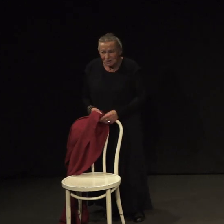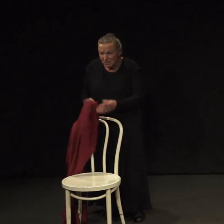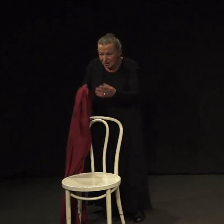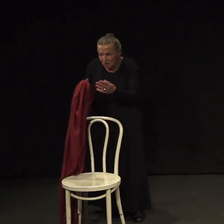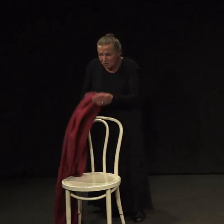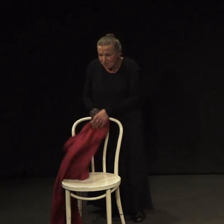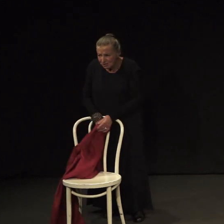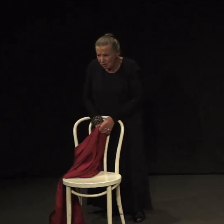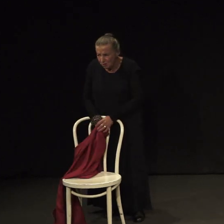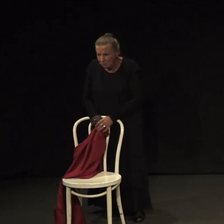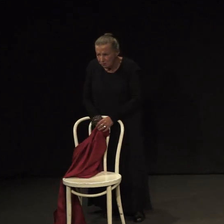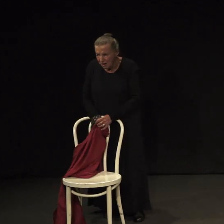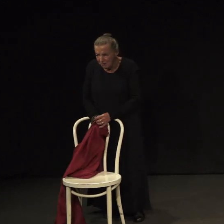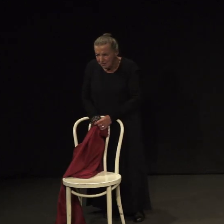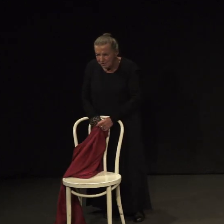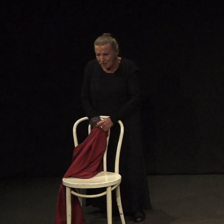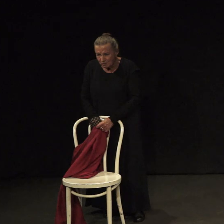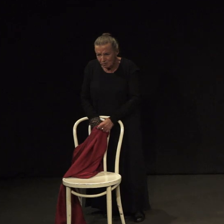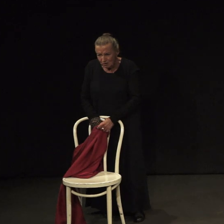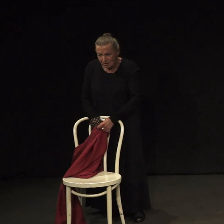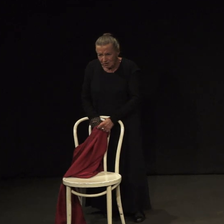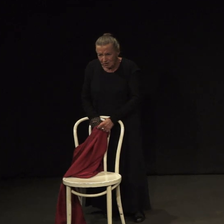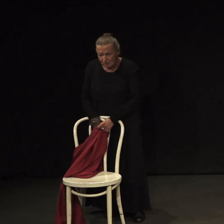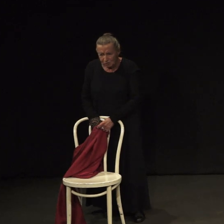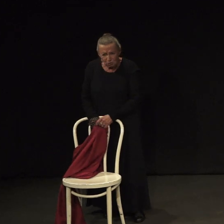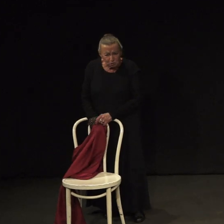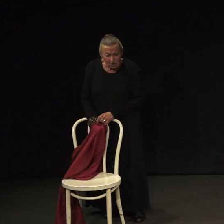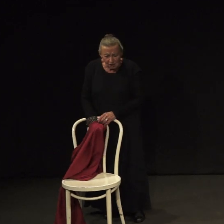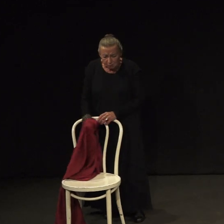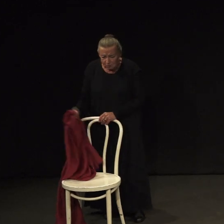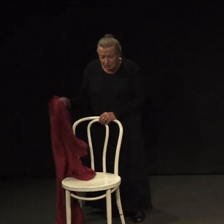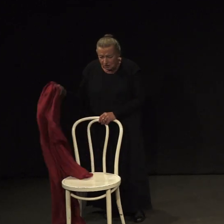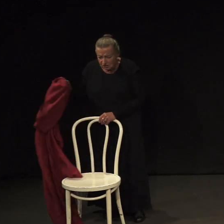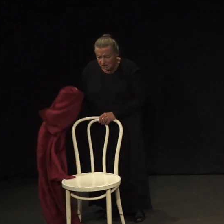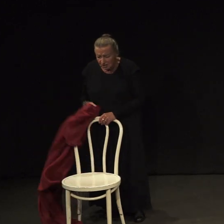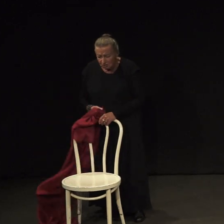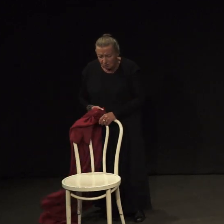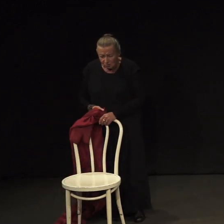The tables groan with meat, drink flows like oil.